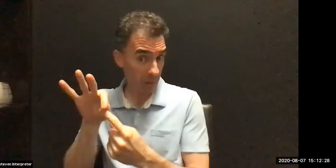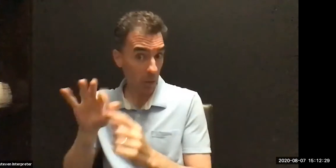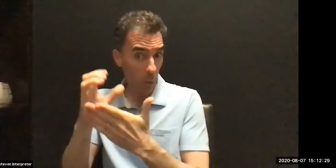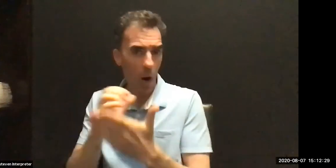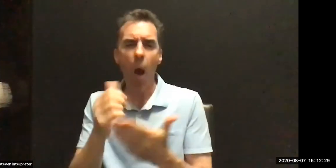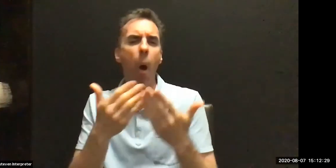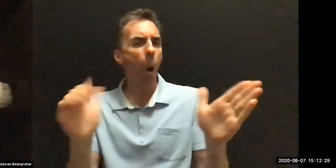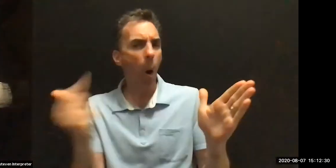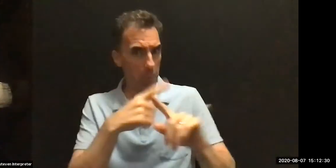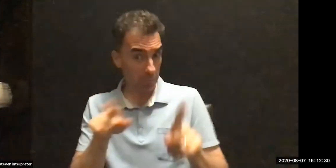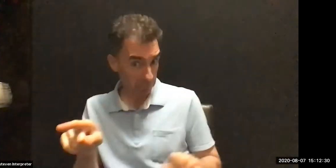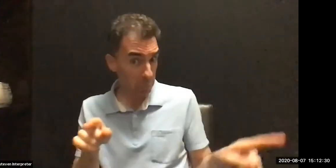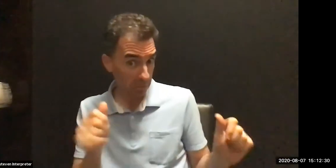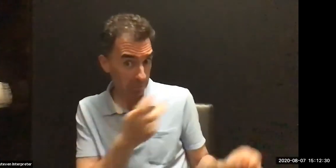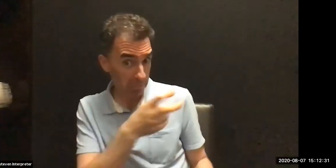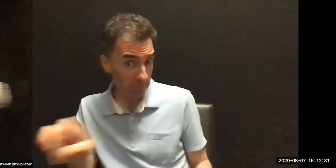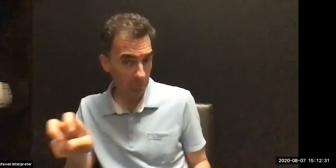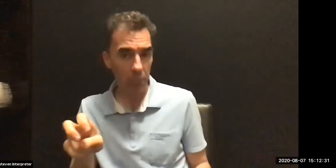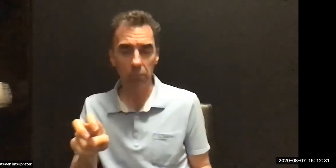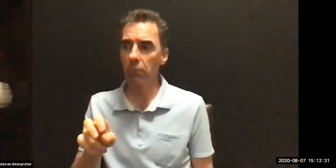Marjorie CarletEdmonds: Okay, thank you so much. Appreciate that. Channelle Charest: Yeah, thank you.